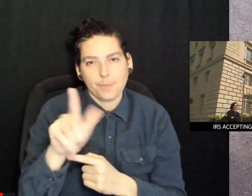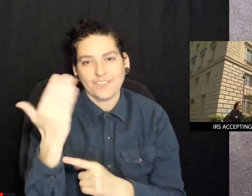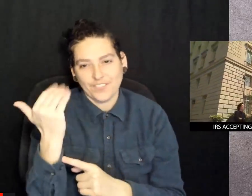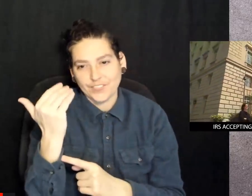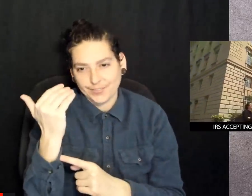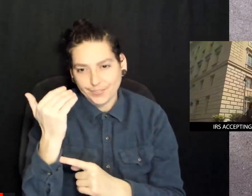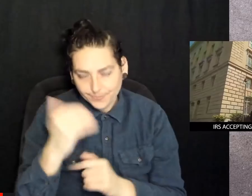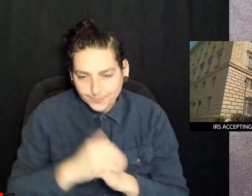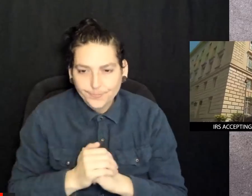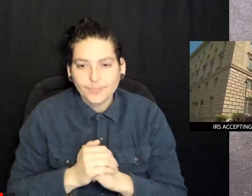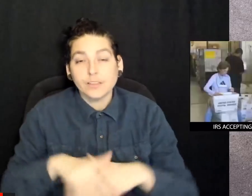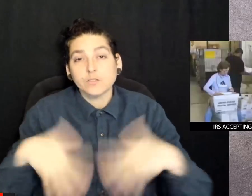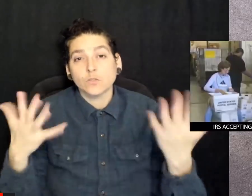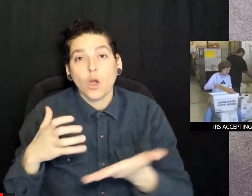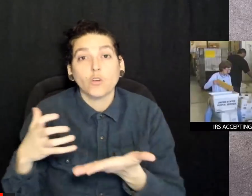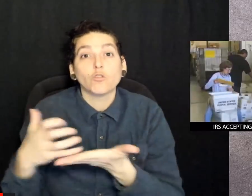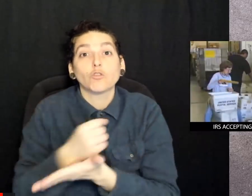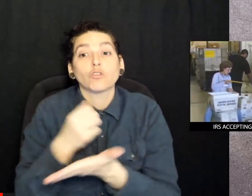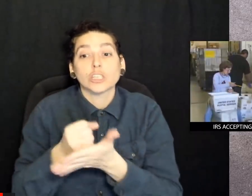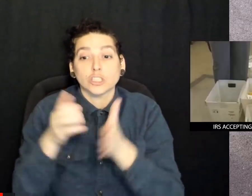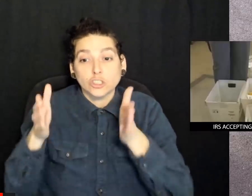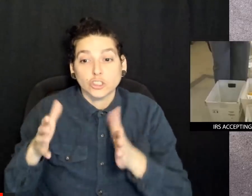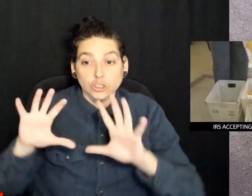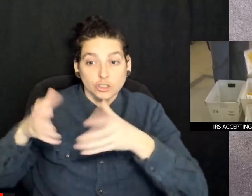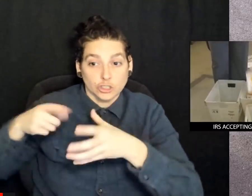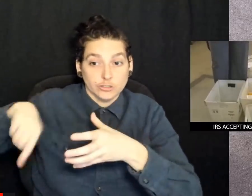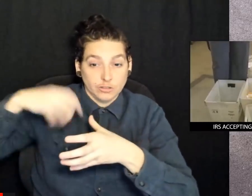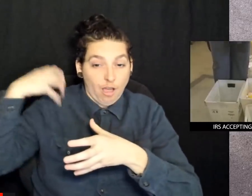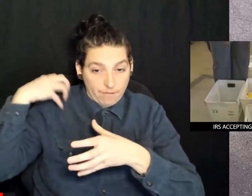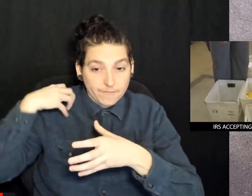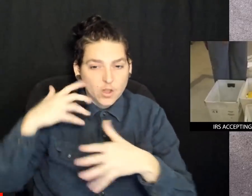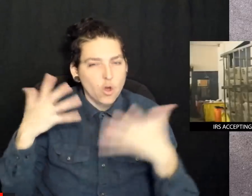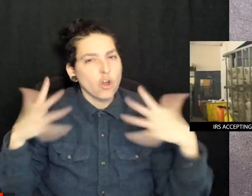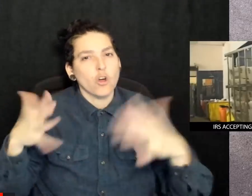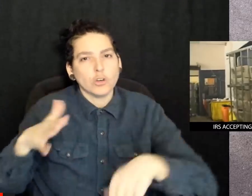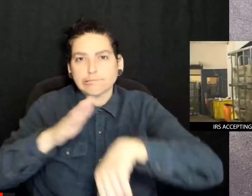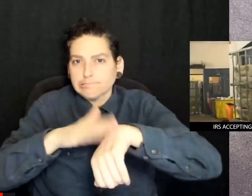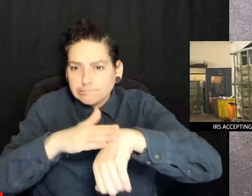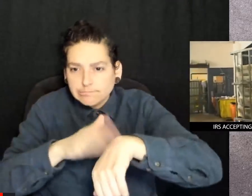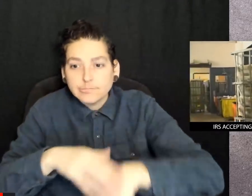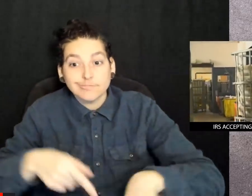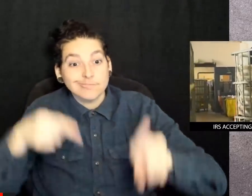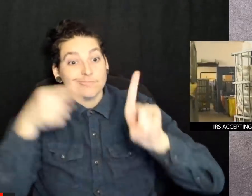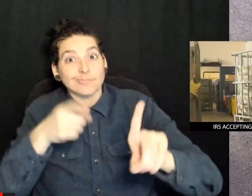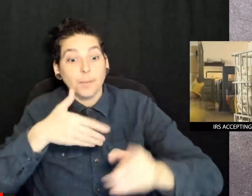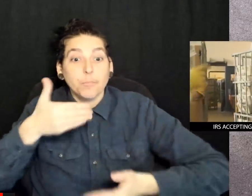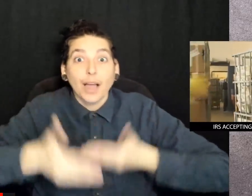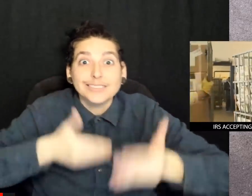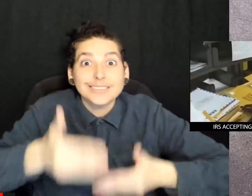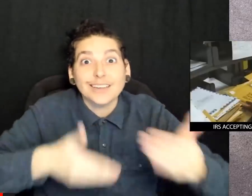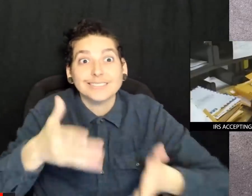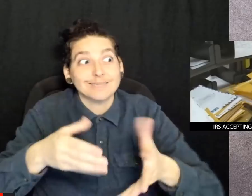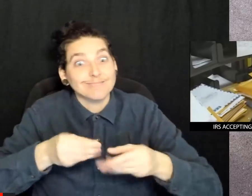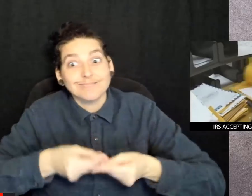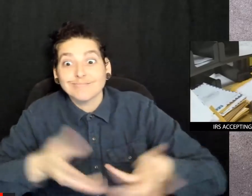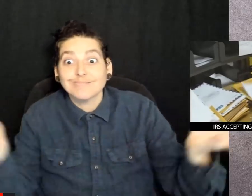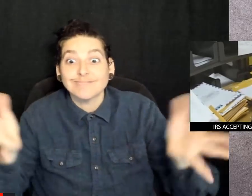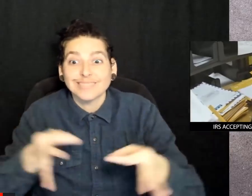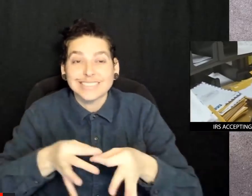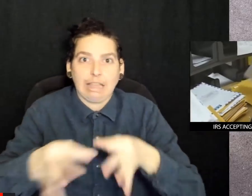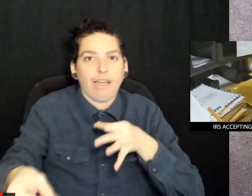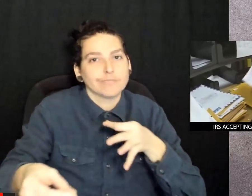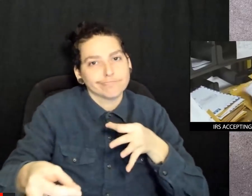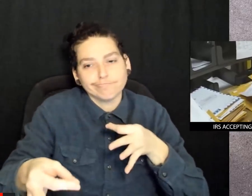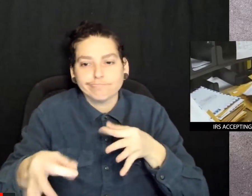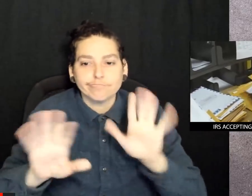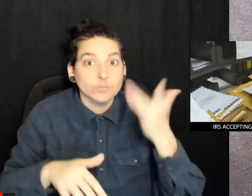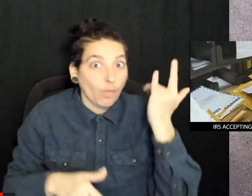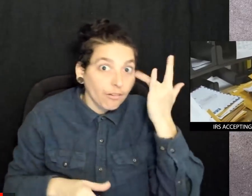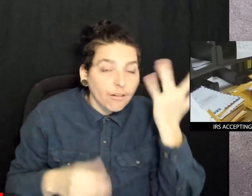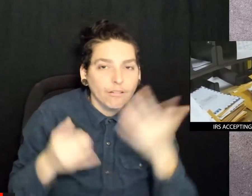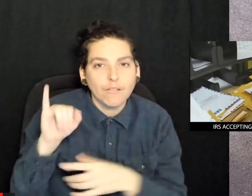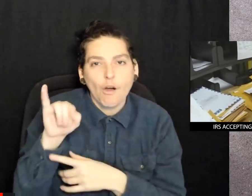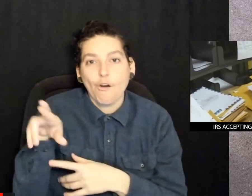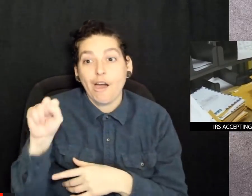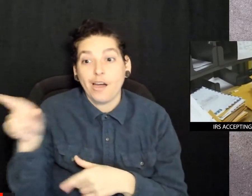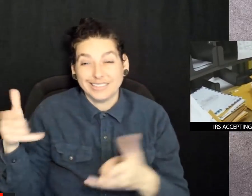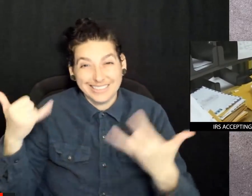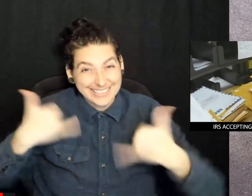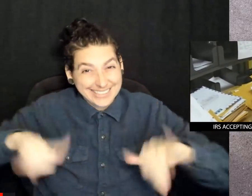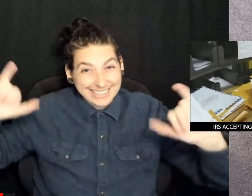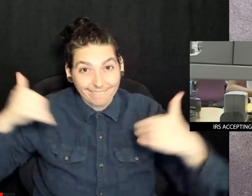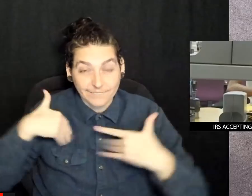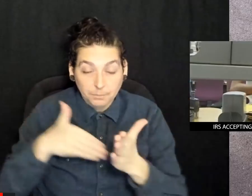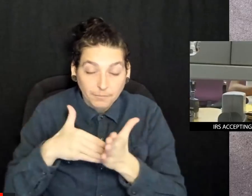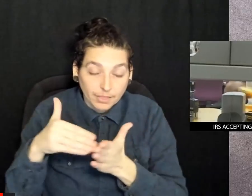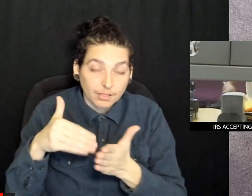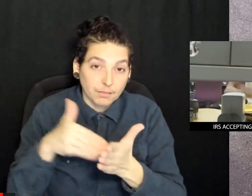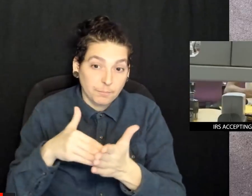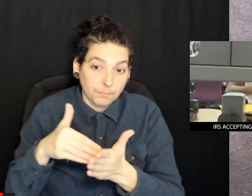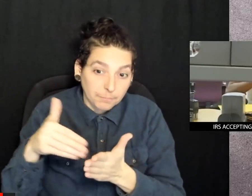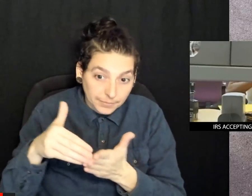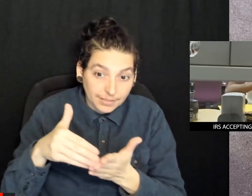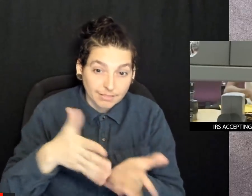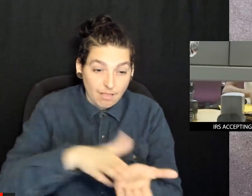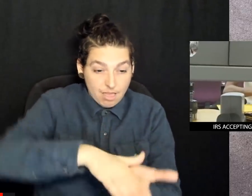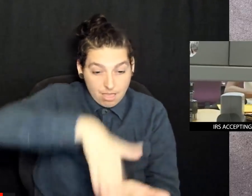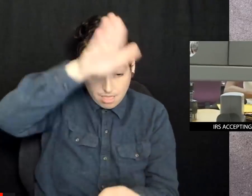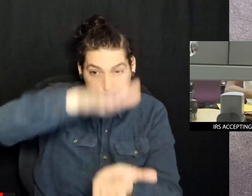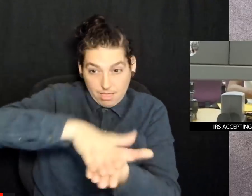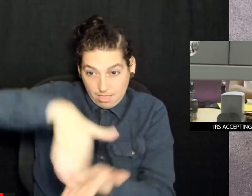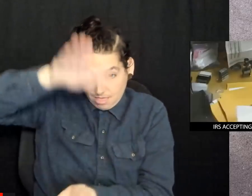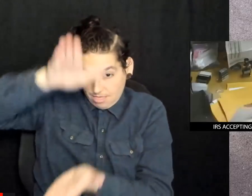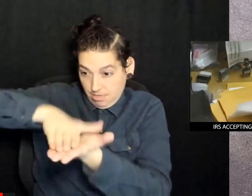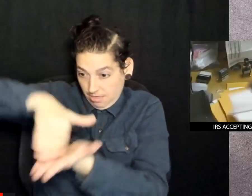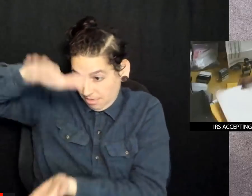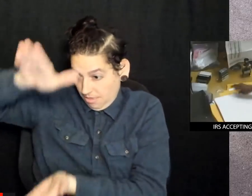15 treasury officials are already warning of processing delays because the IRS has millions